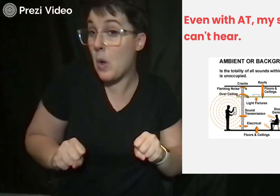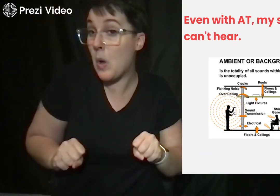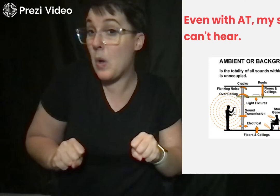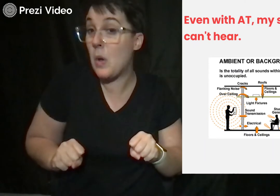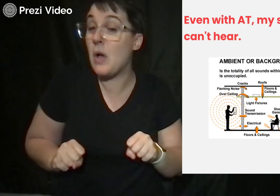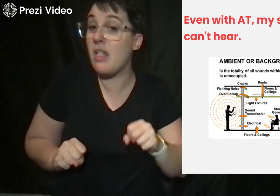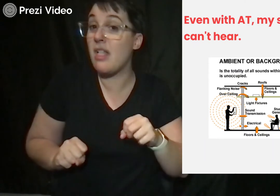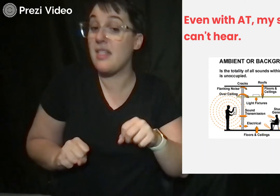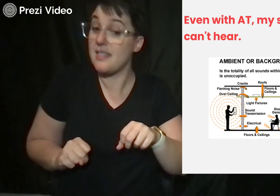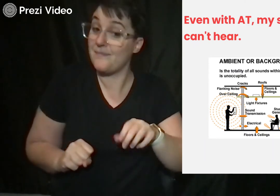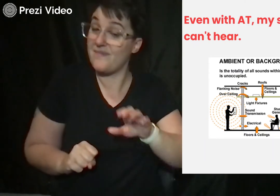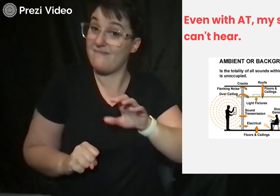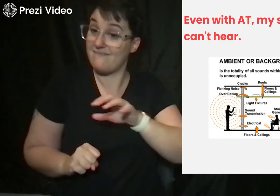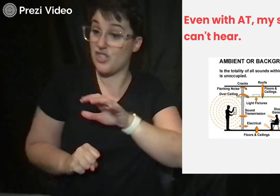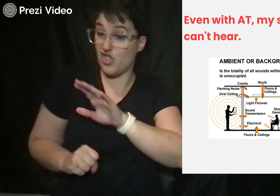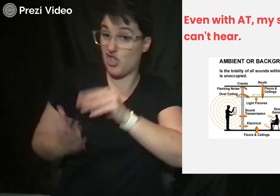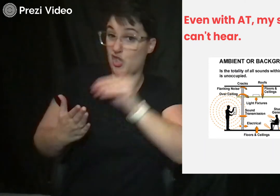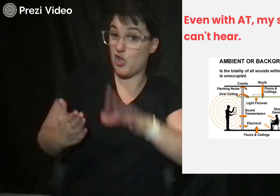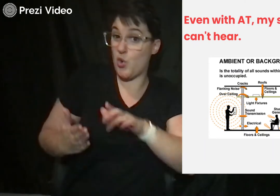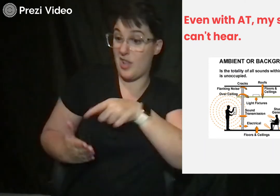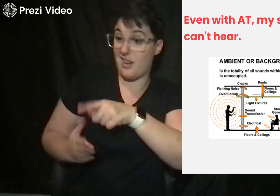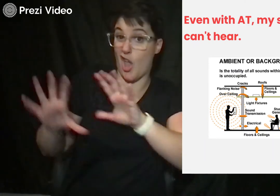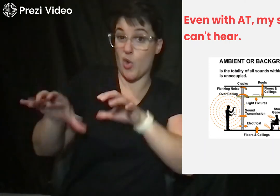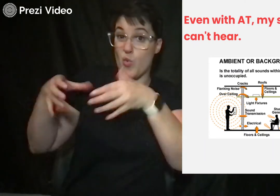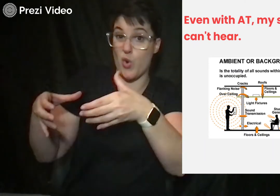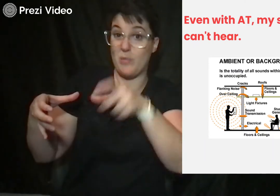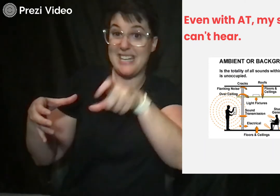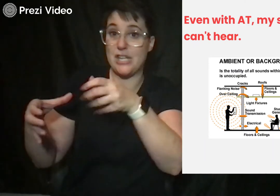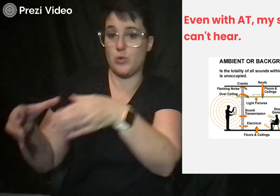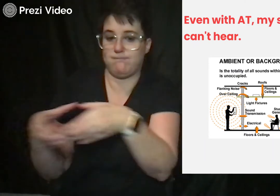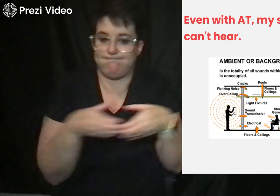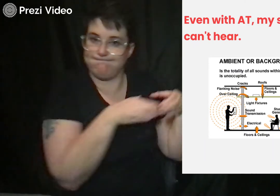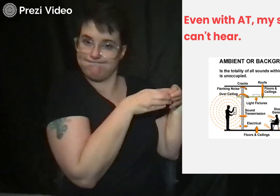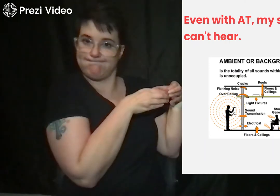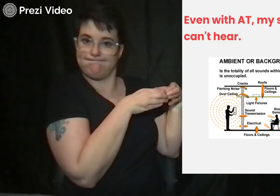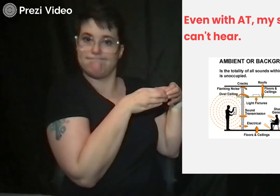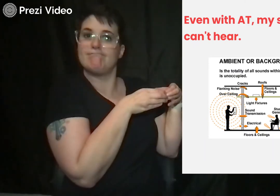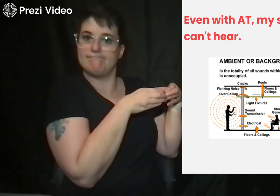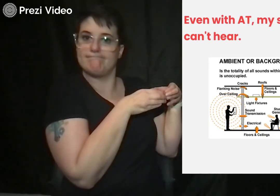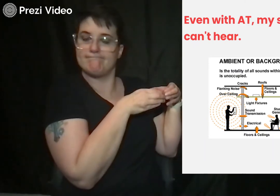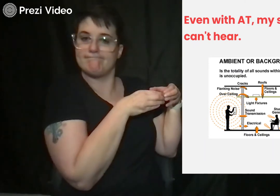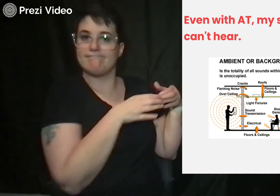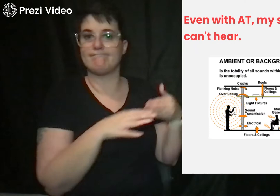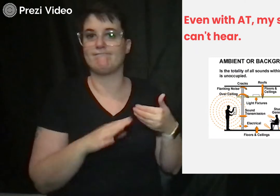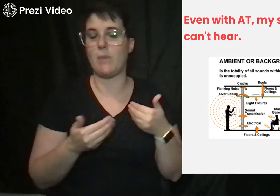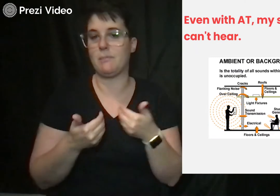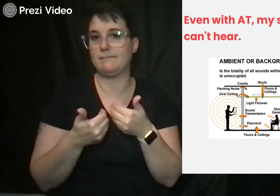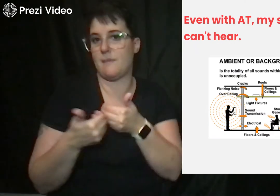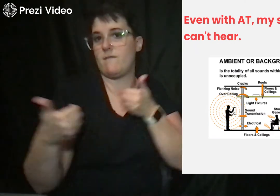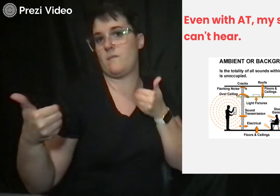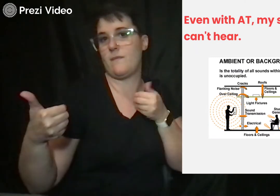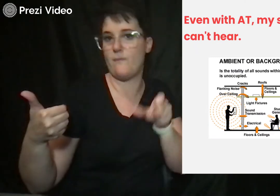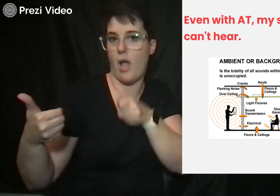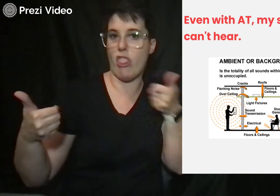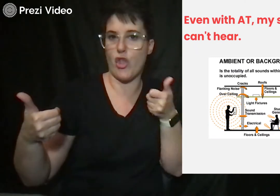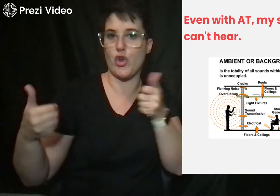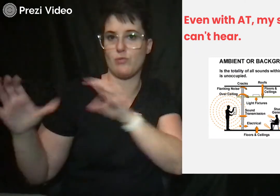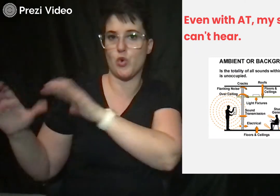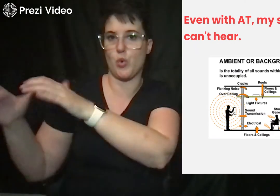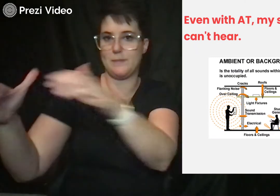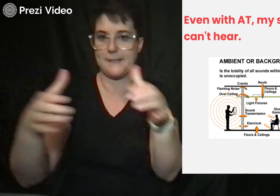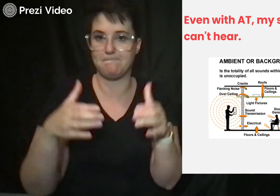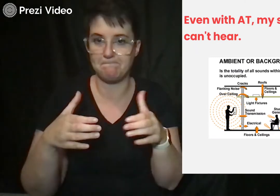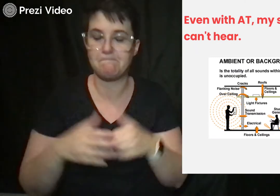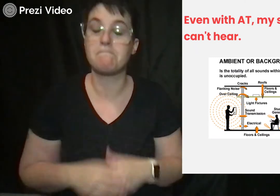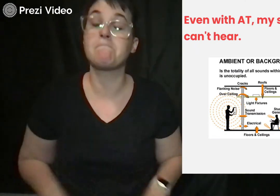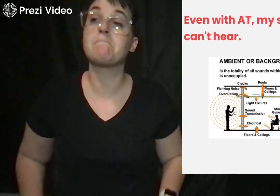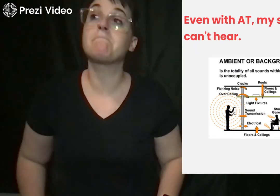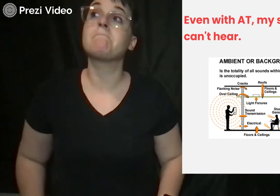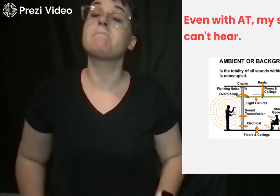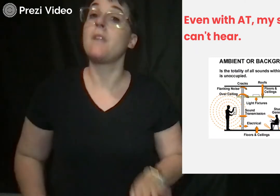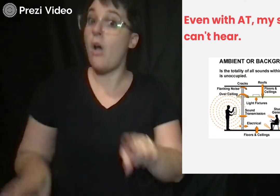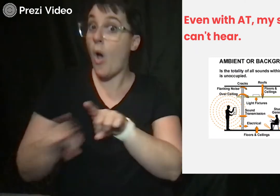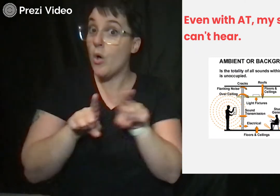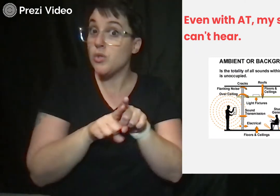Your DHH student’s group may need to be sequestered in a quieter space.